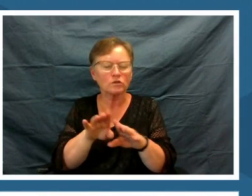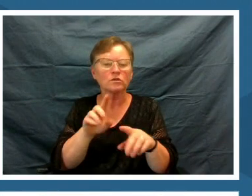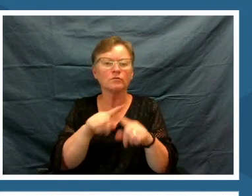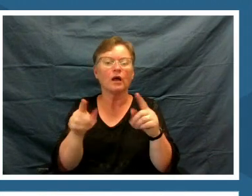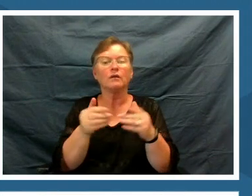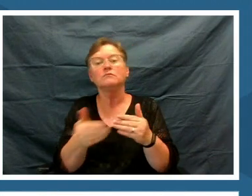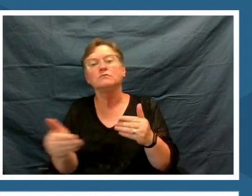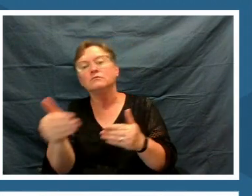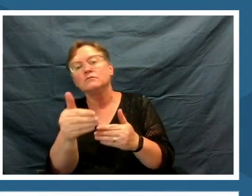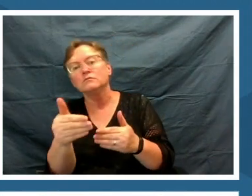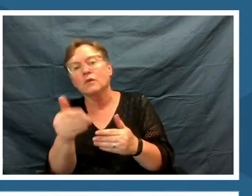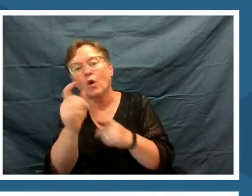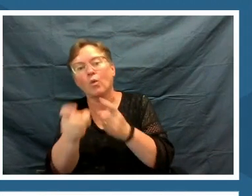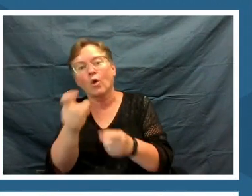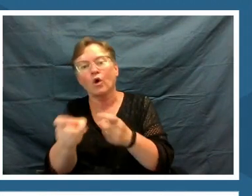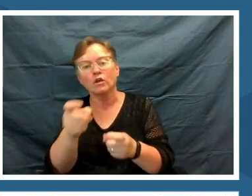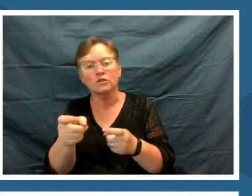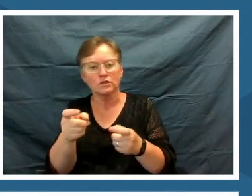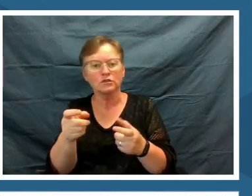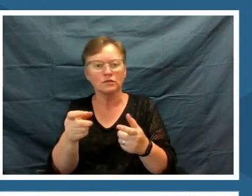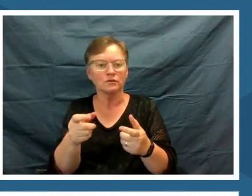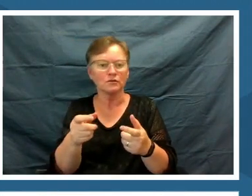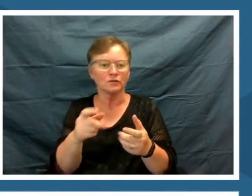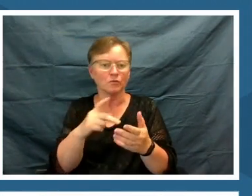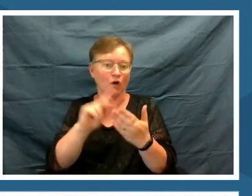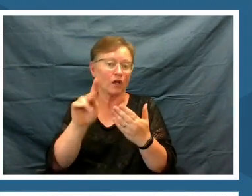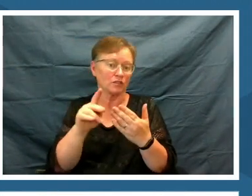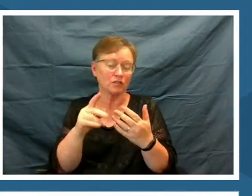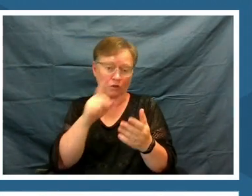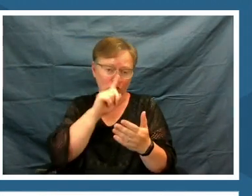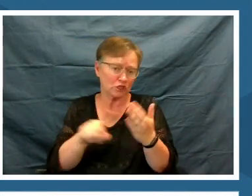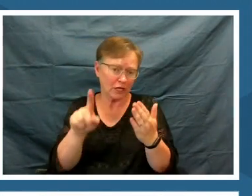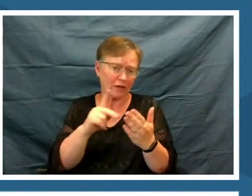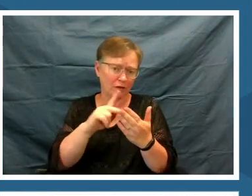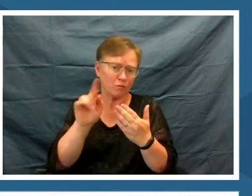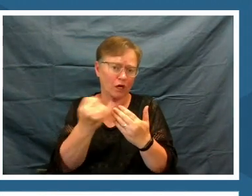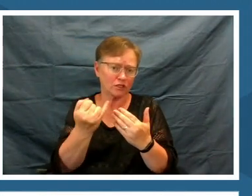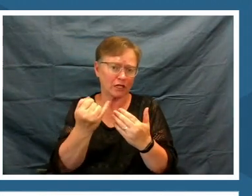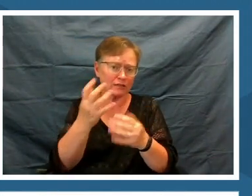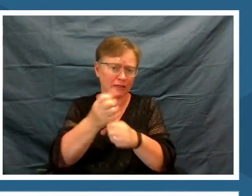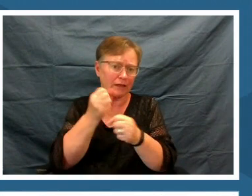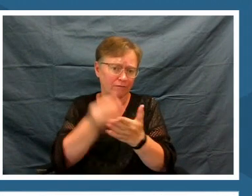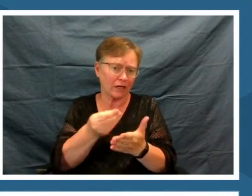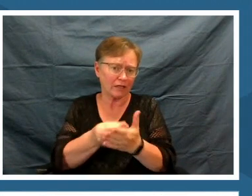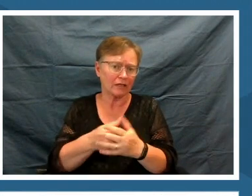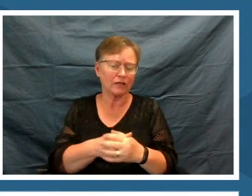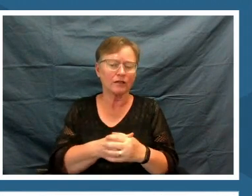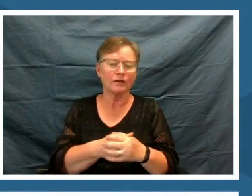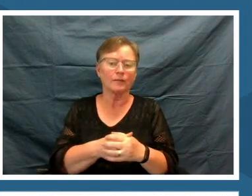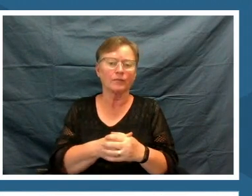the types of projects that are being funded um